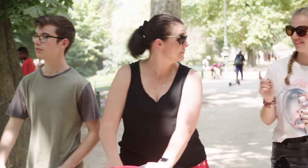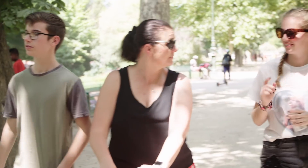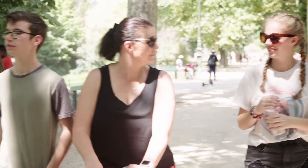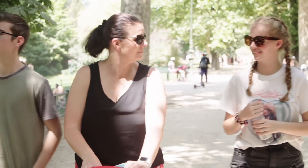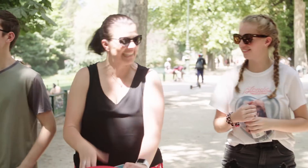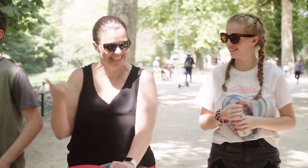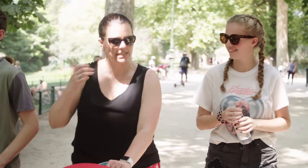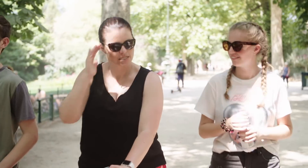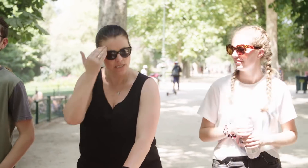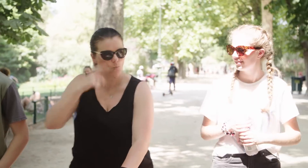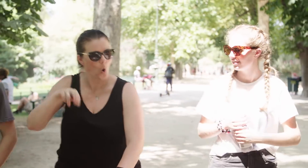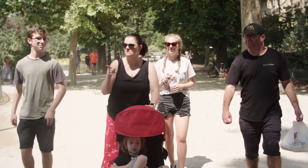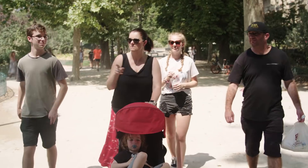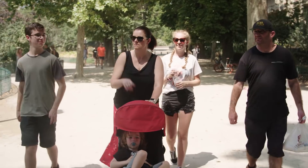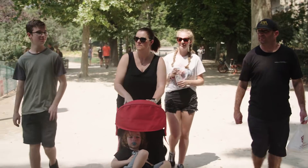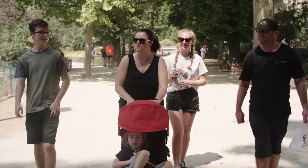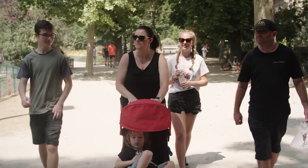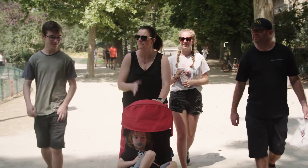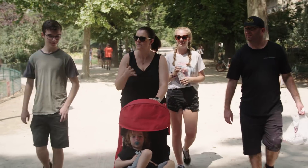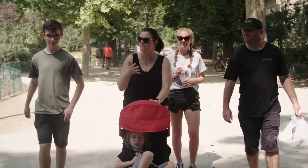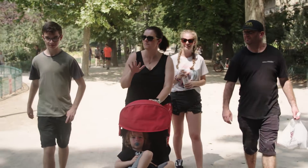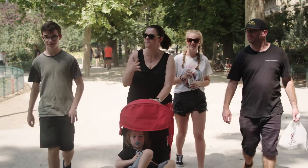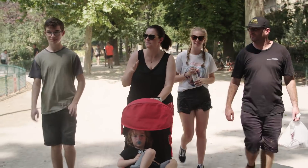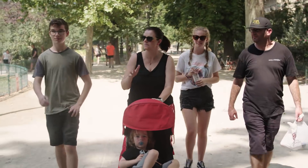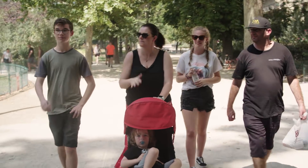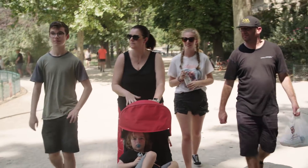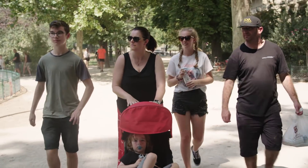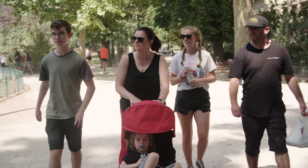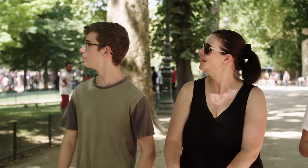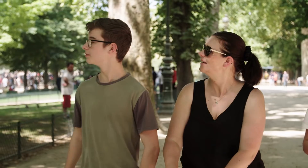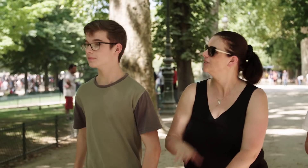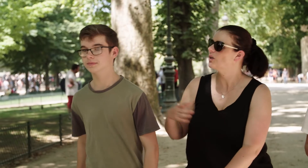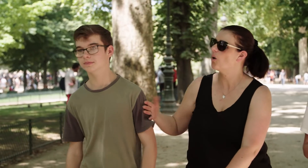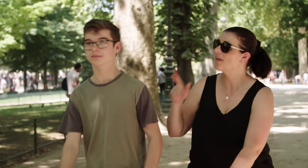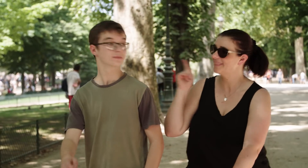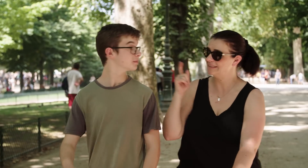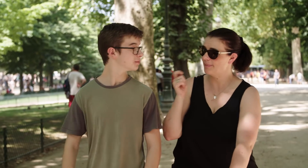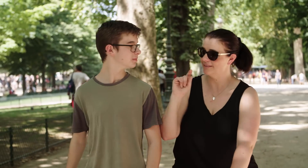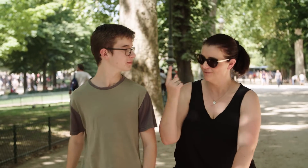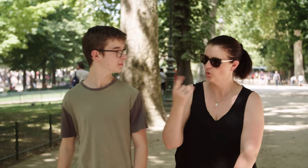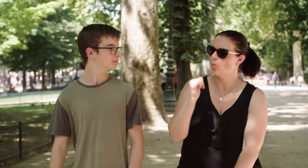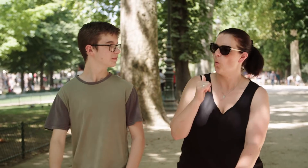In our family, our primary language is New Zealand Sign Language. Between Elijah and I, we speak English on occasion,